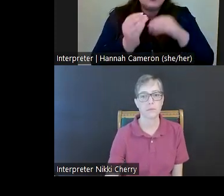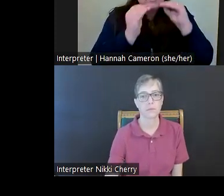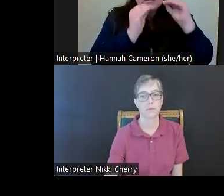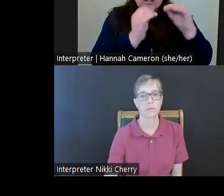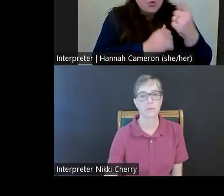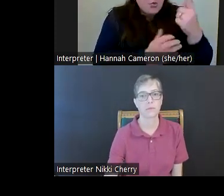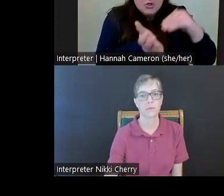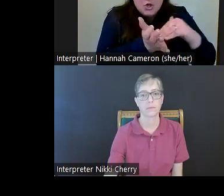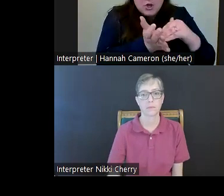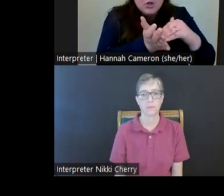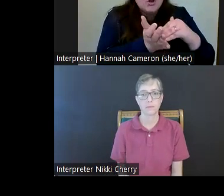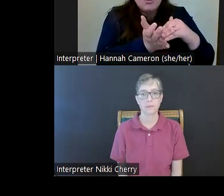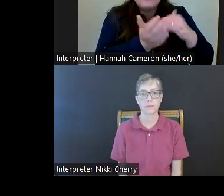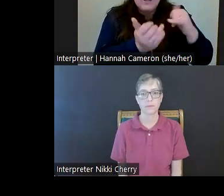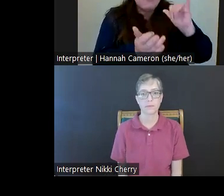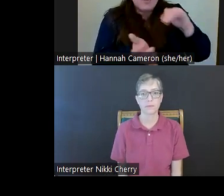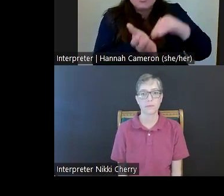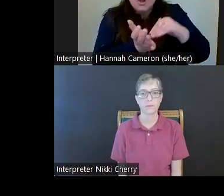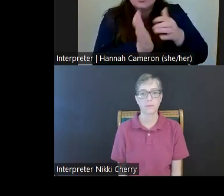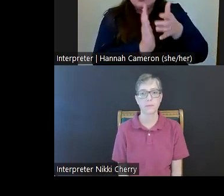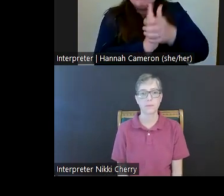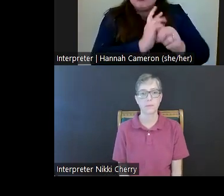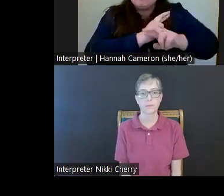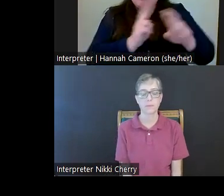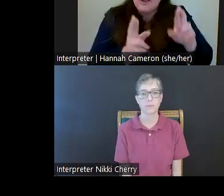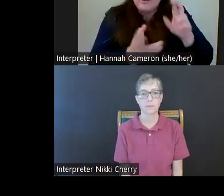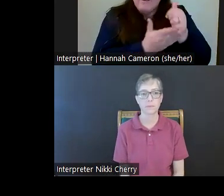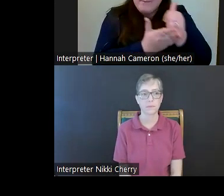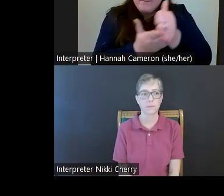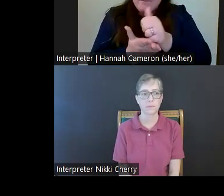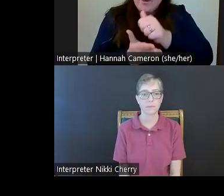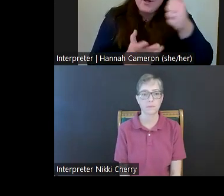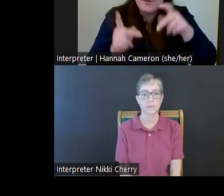it with the next 10 people they see so there's something really really satisfying about that